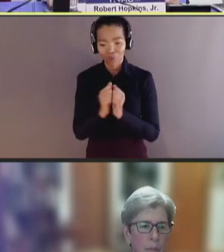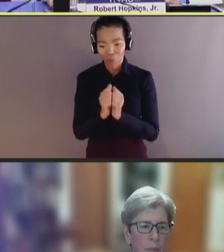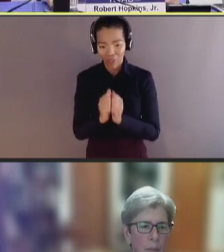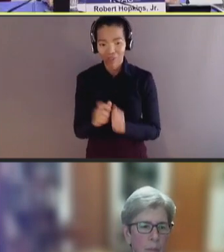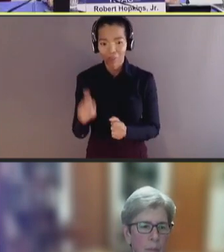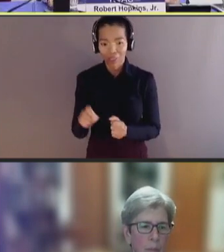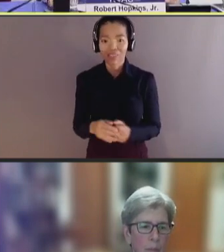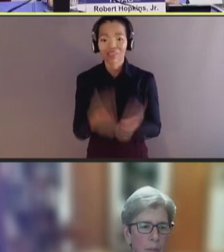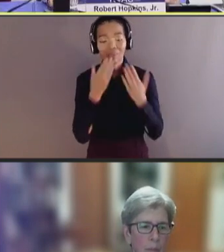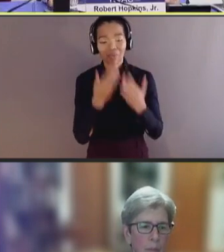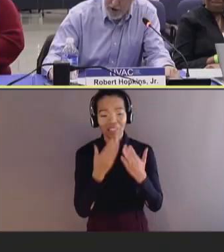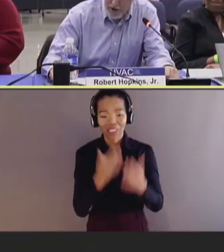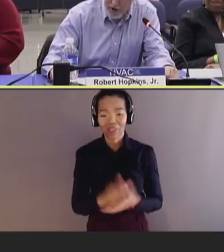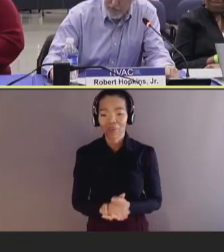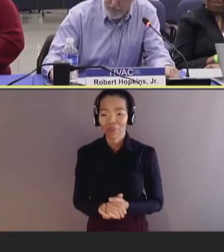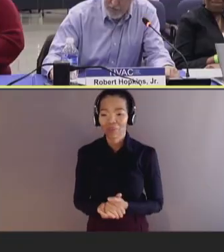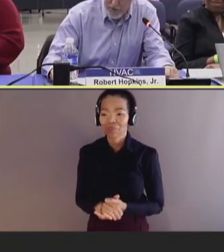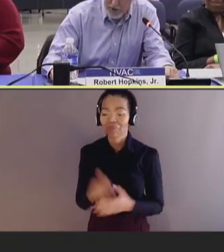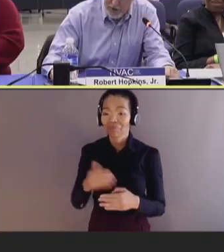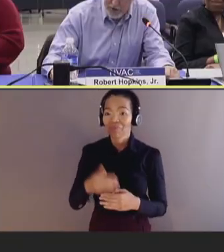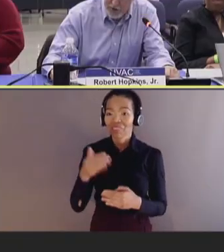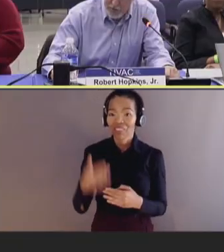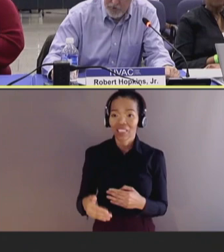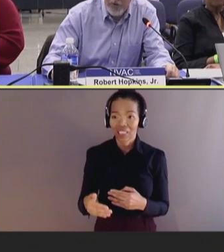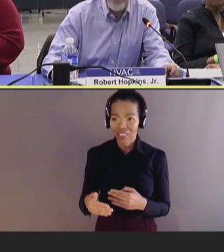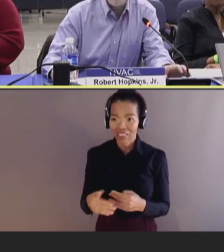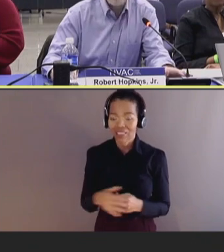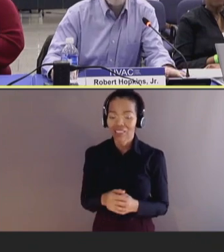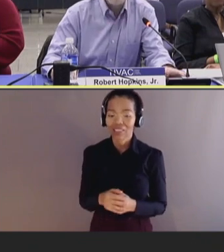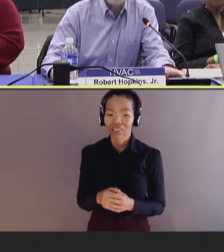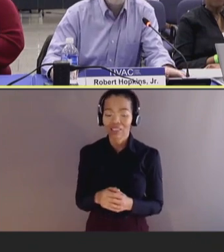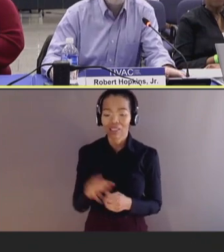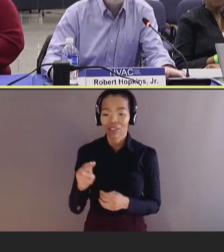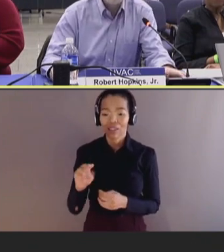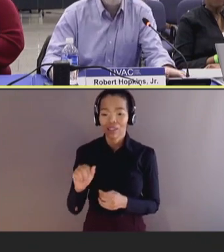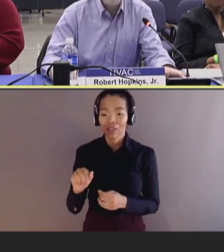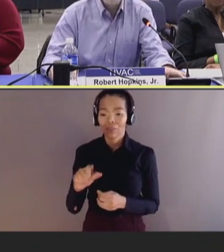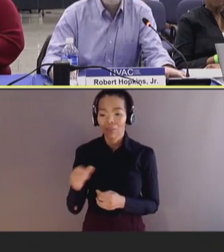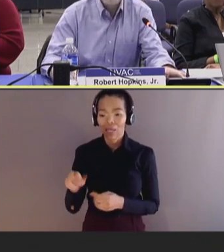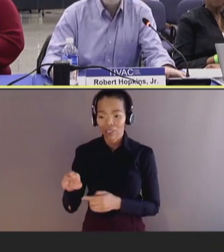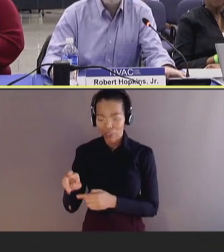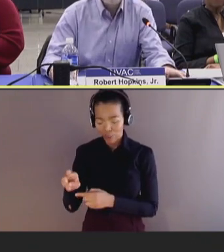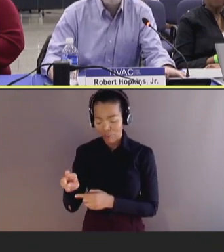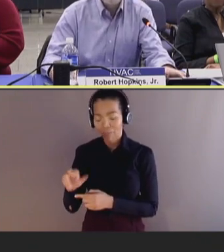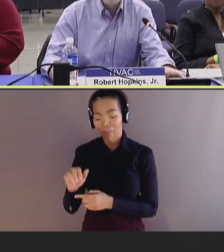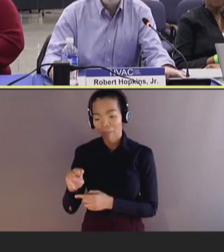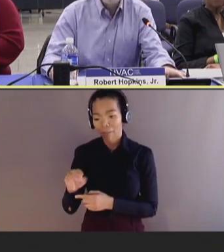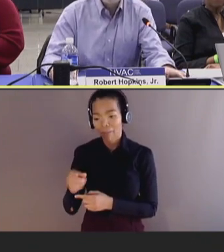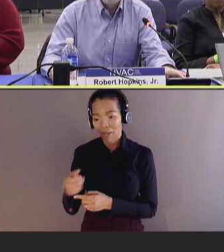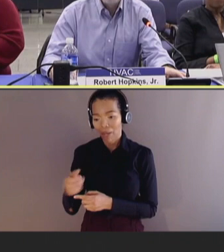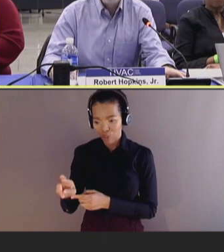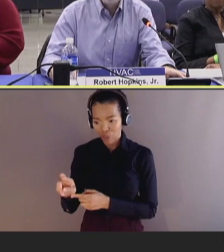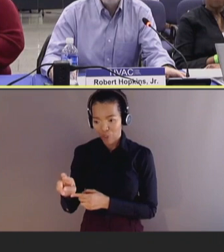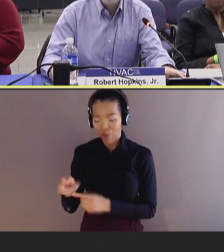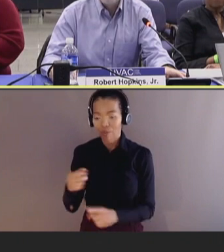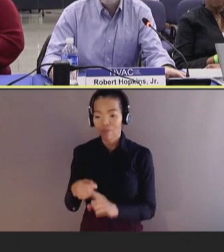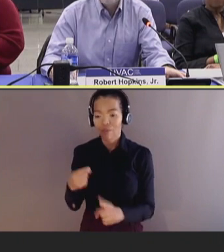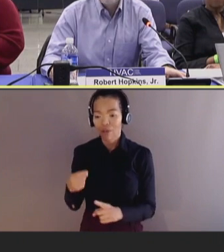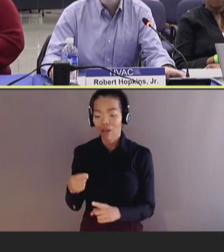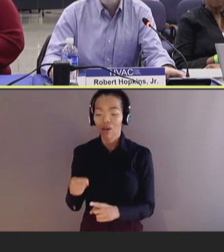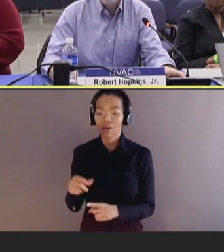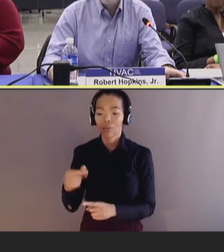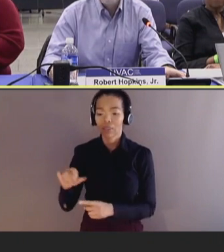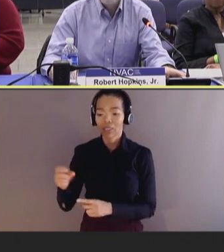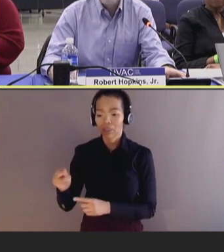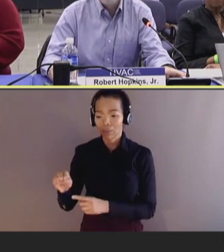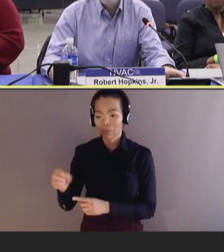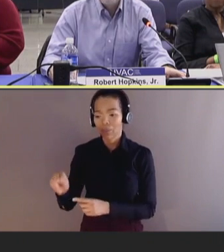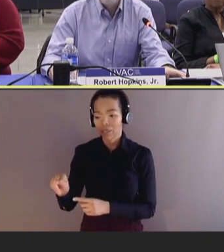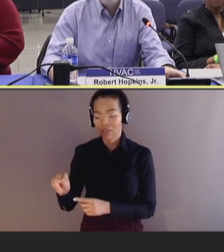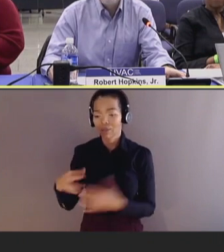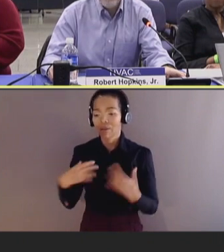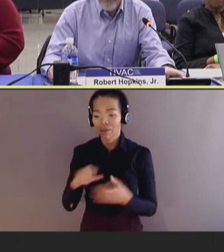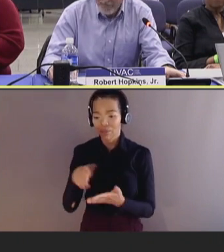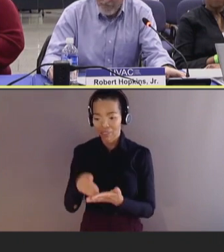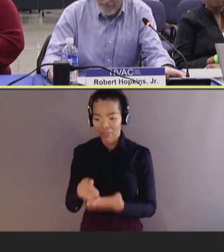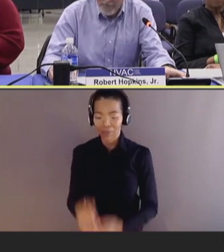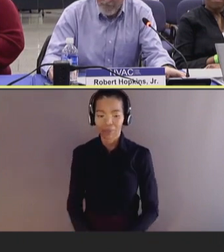Maziar Divangahi from McGill University Health Center.